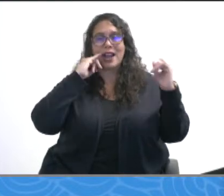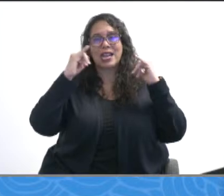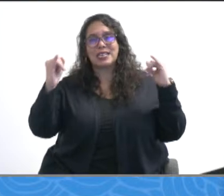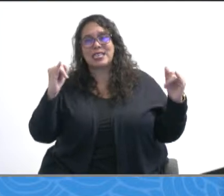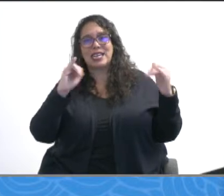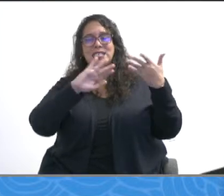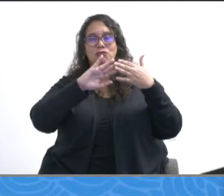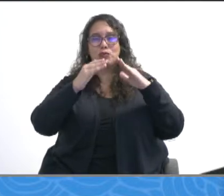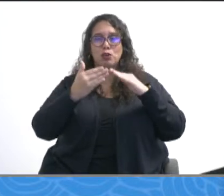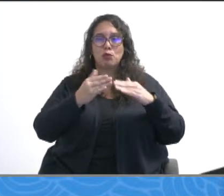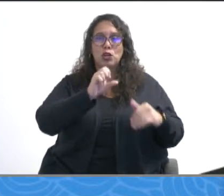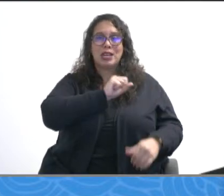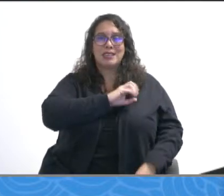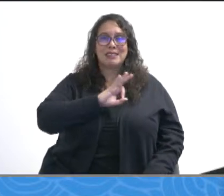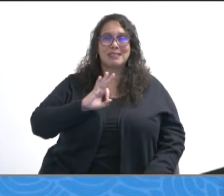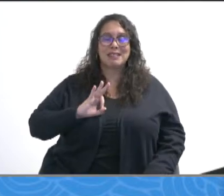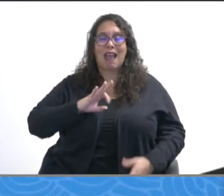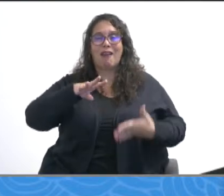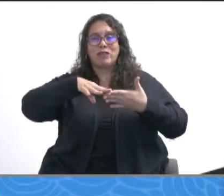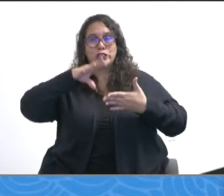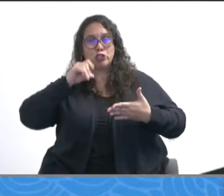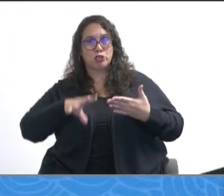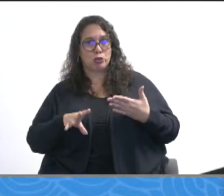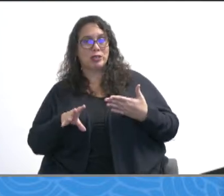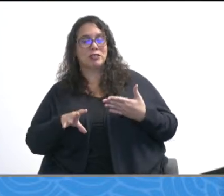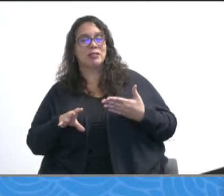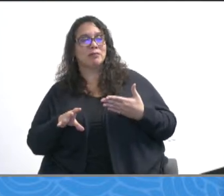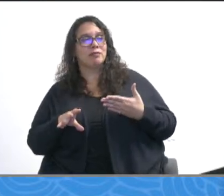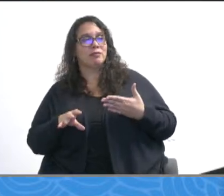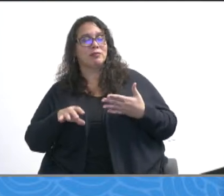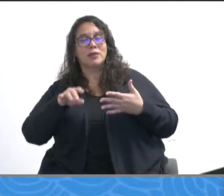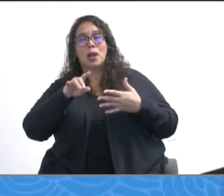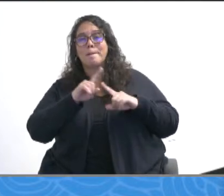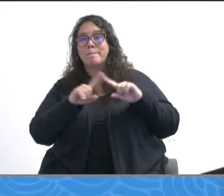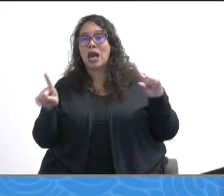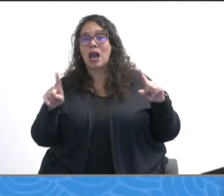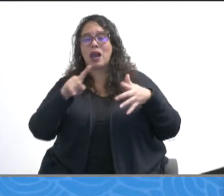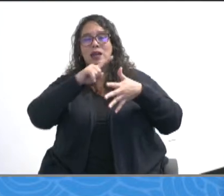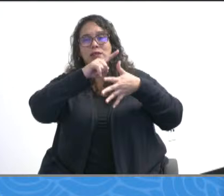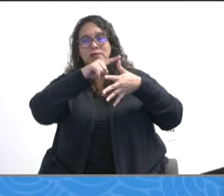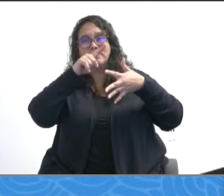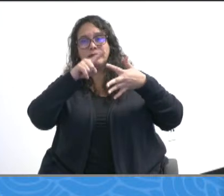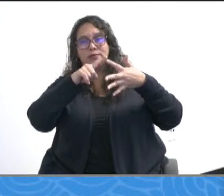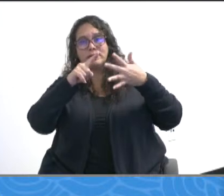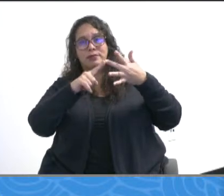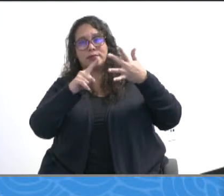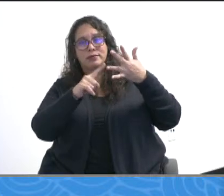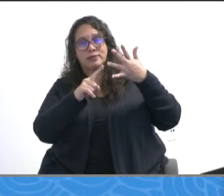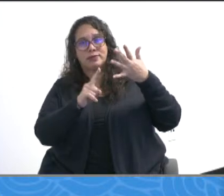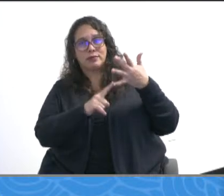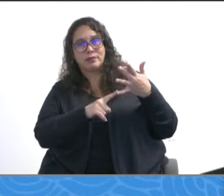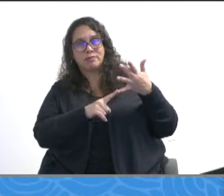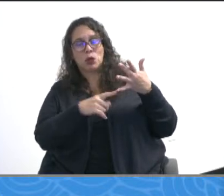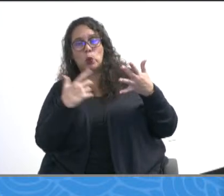and even from students in our LCAP. These five things stood out to me as something that I thought people in our community